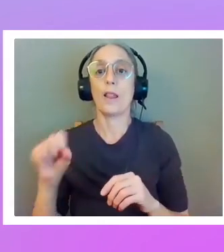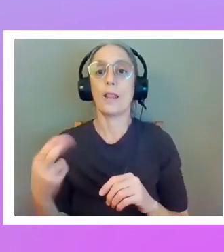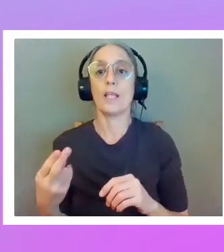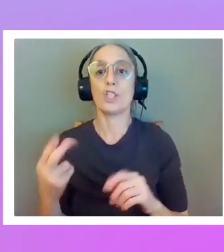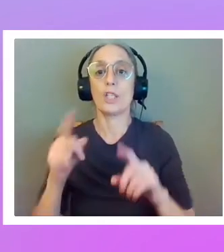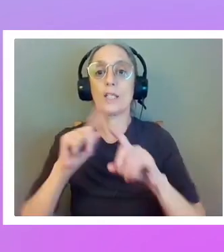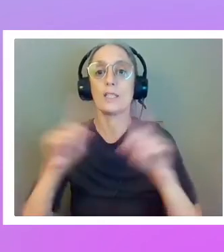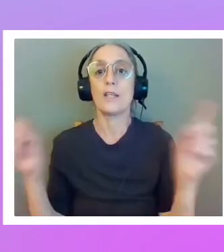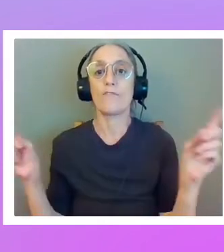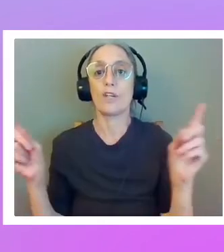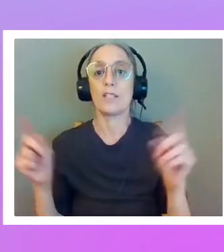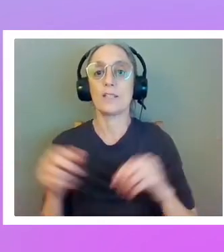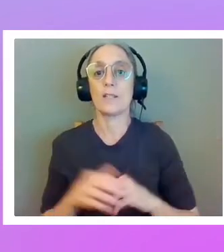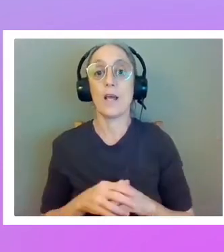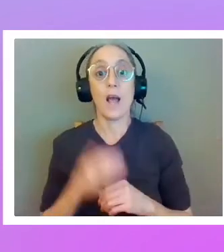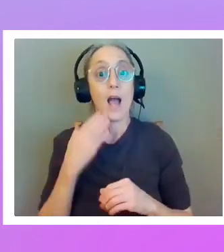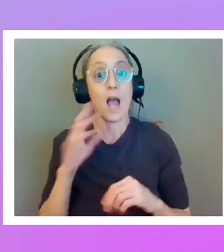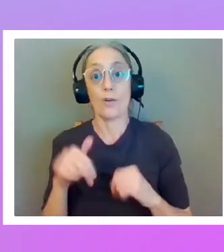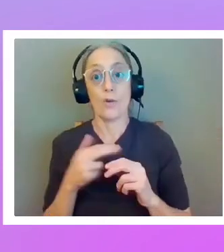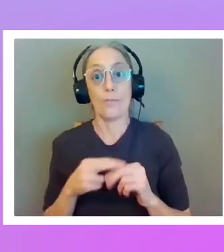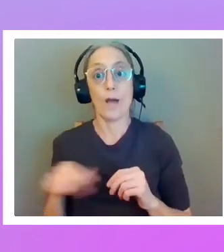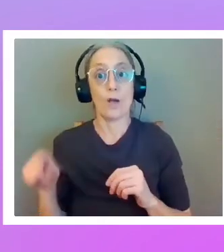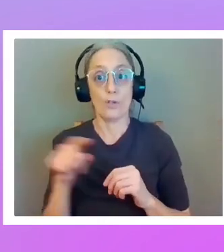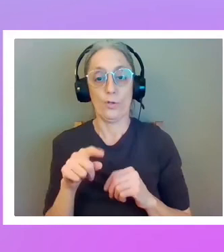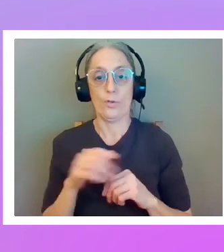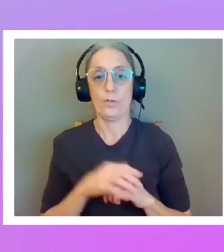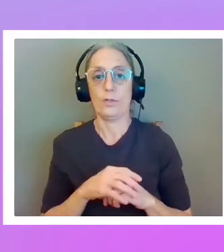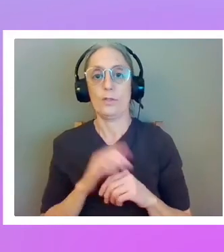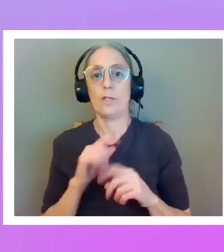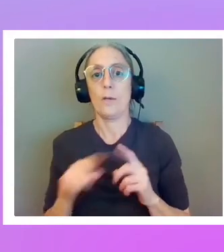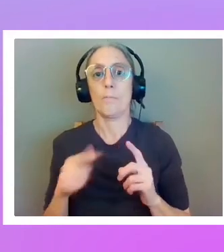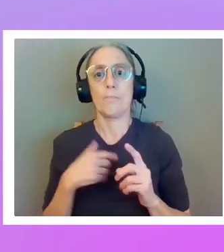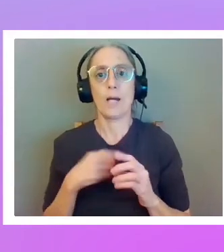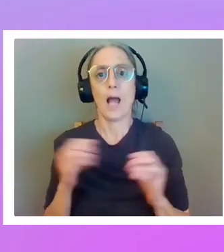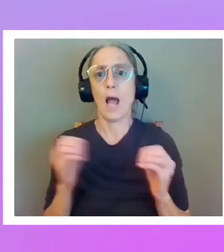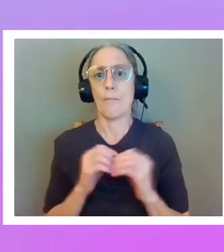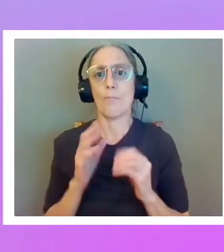I don't know about you but I'm more than ready to unleash different.